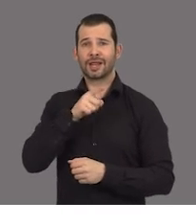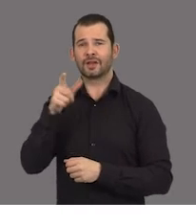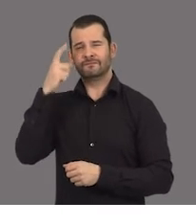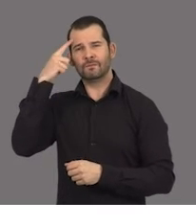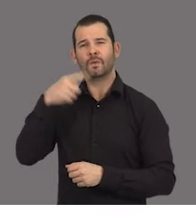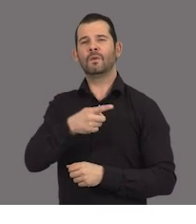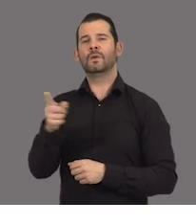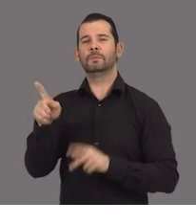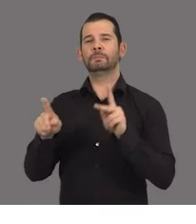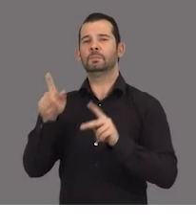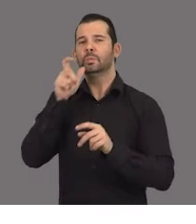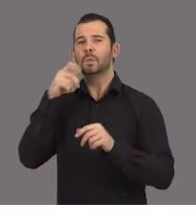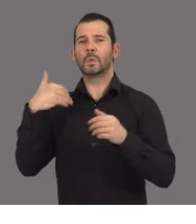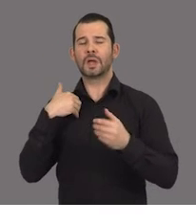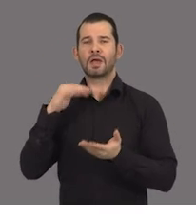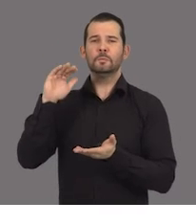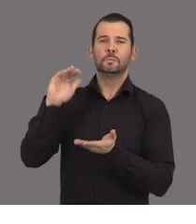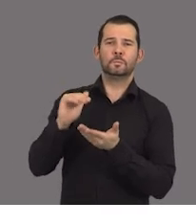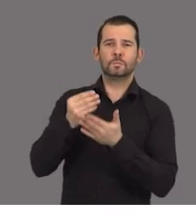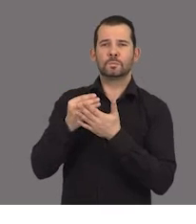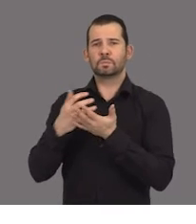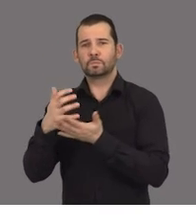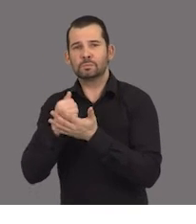a modest income and simple tax situations.